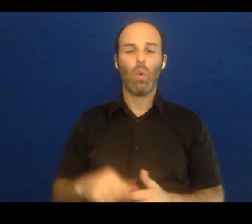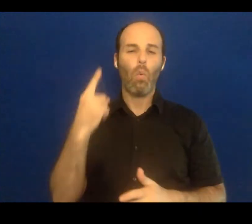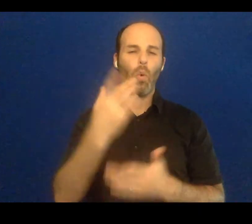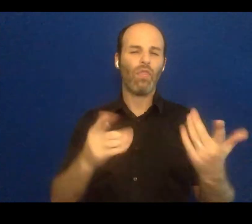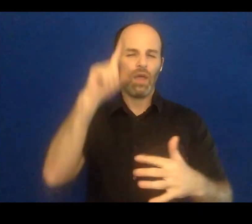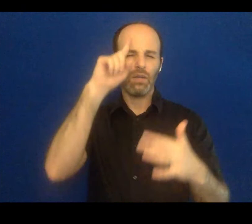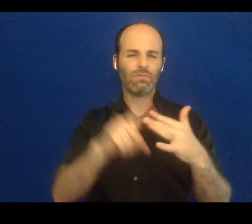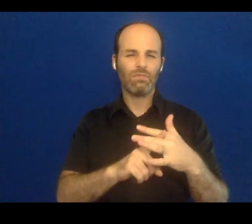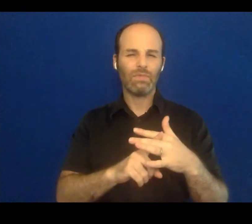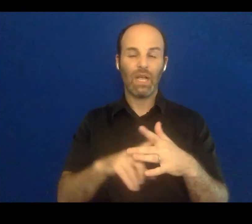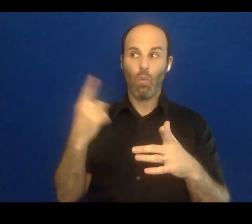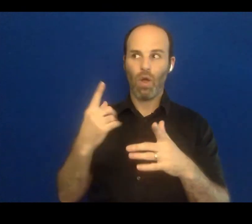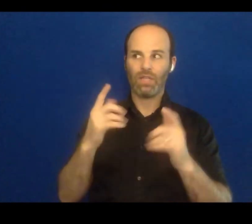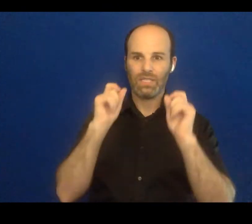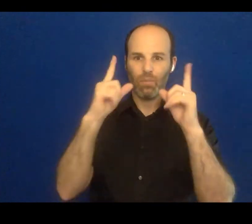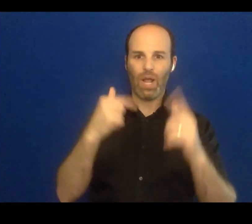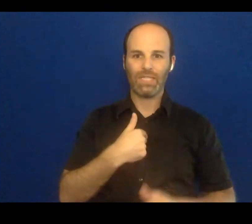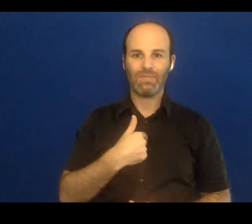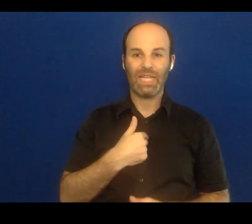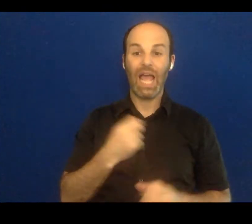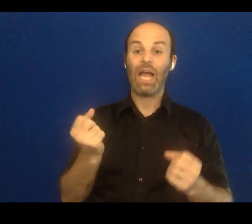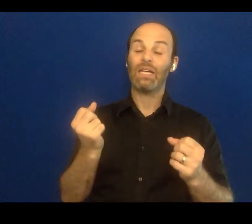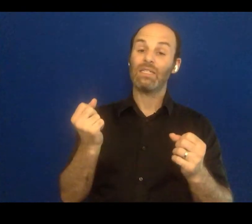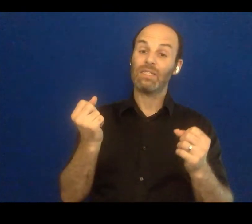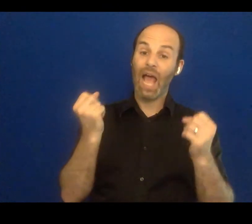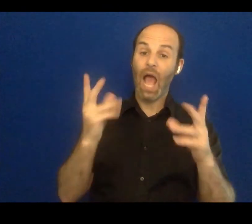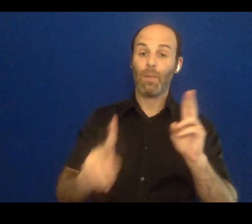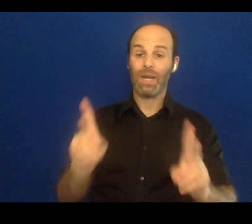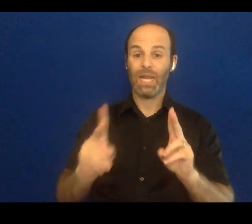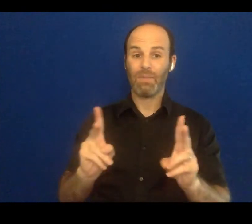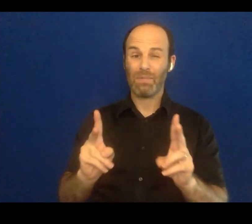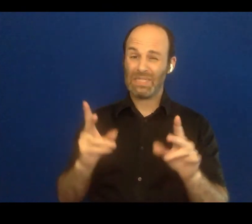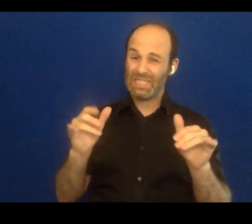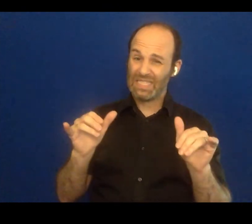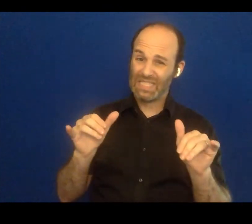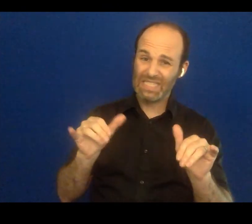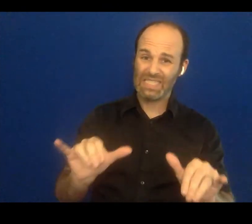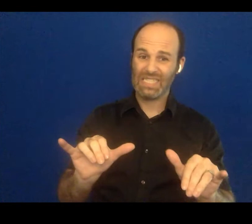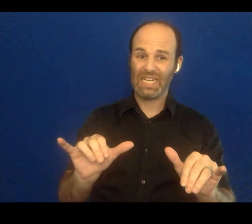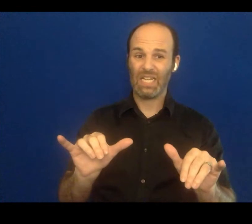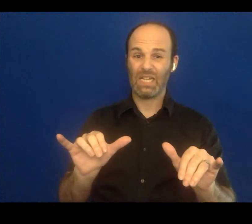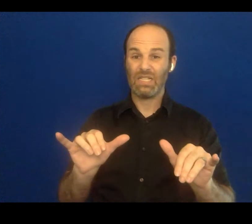THINGS MOST SURPRISING TO ME HOW MANY PEOPLE STILL HOLD ON SO TIGHTLY TO JUST ABLEIST THOUGHTS